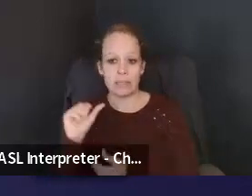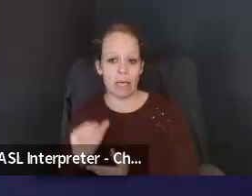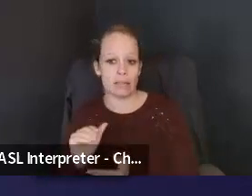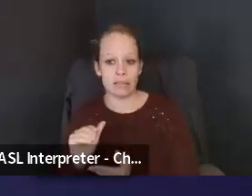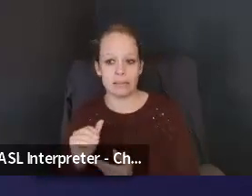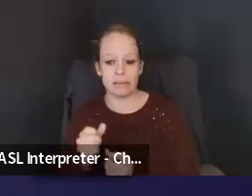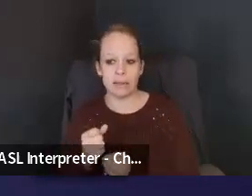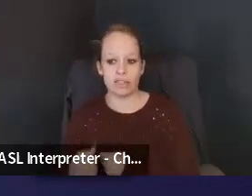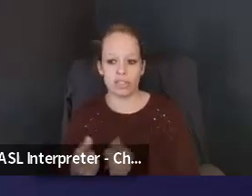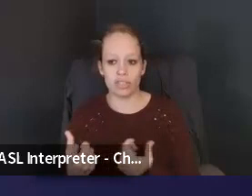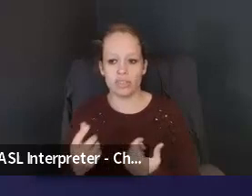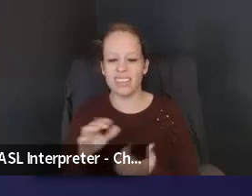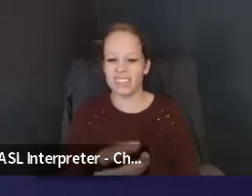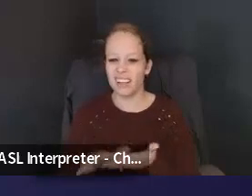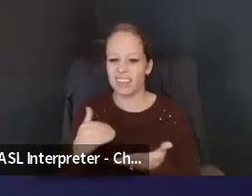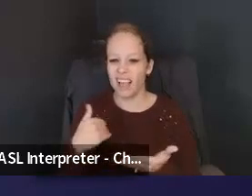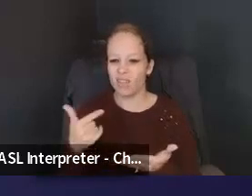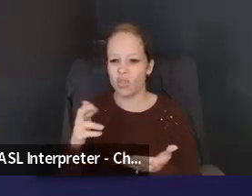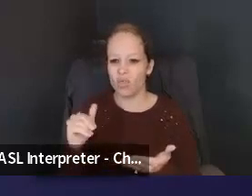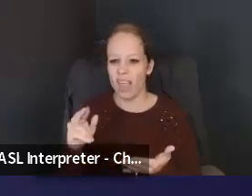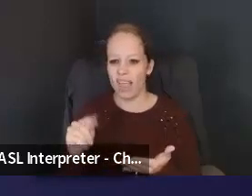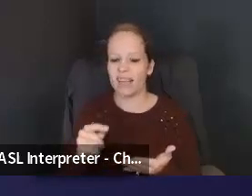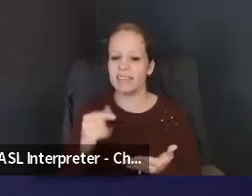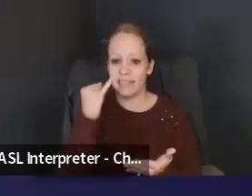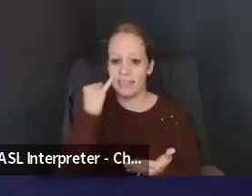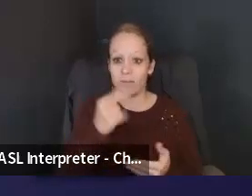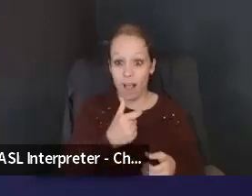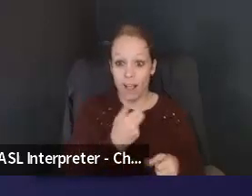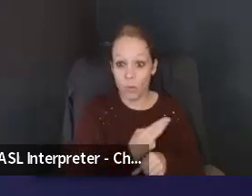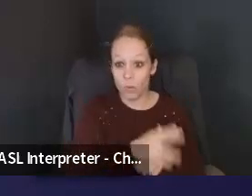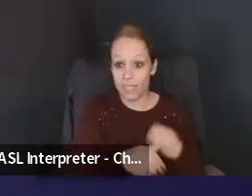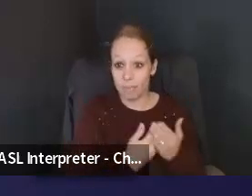have grants where you're able to carry over some of those funds and use the leftover travel funds